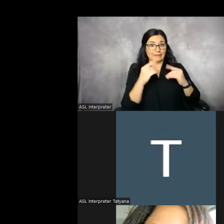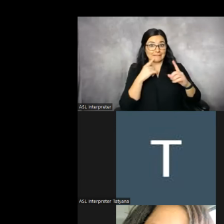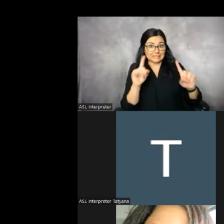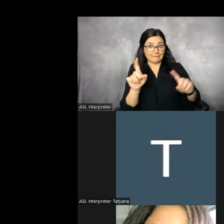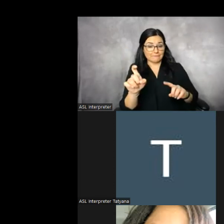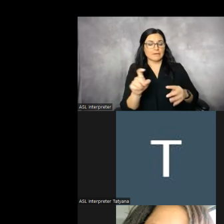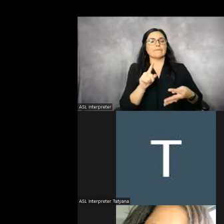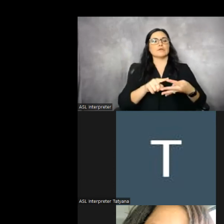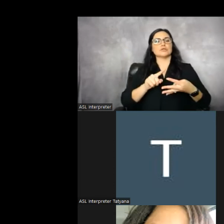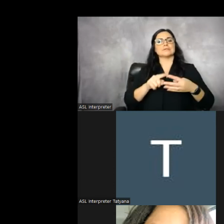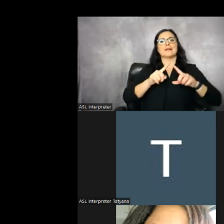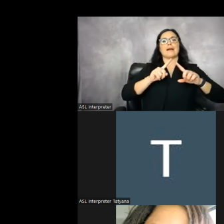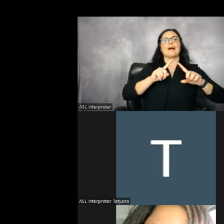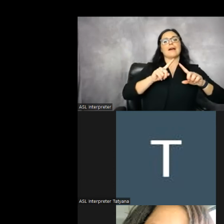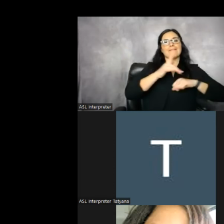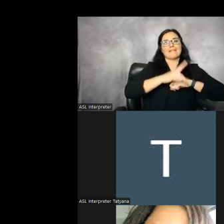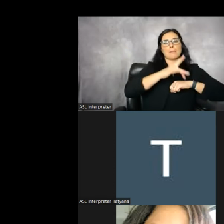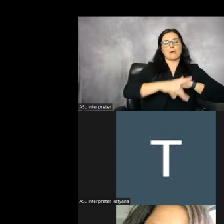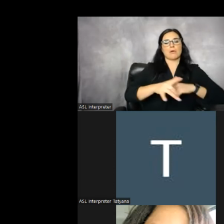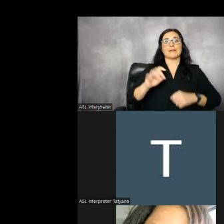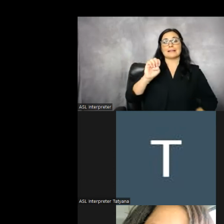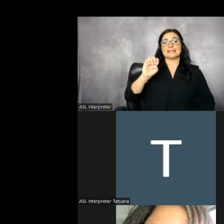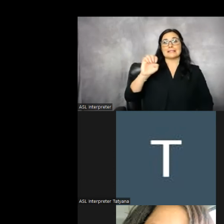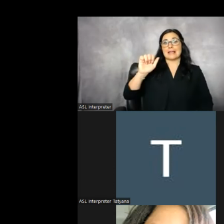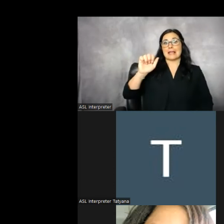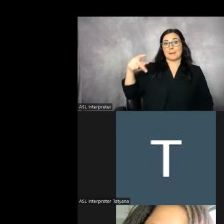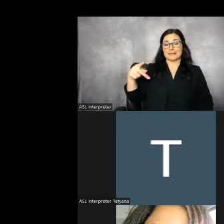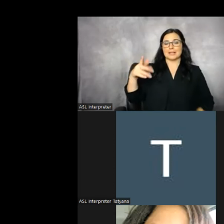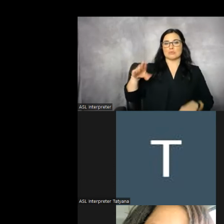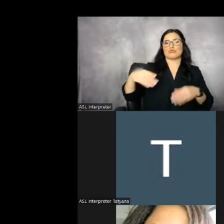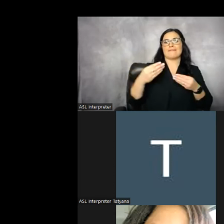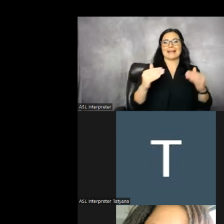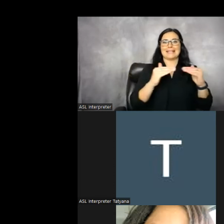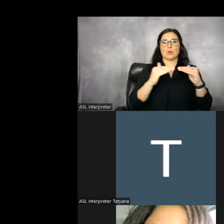So, does the alternate means of access provide the same availability? So, in the case of, say,